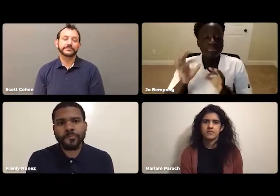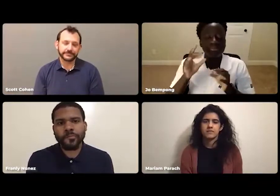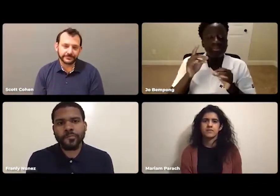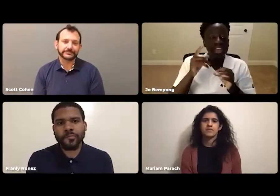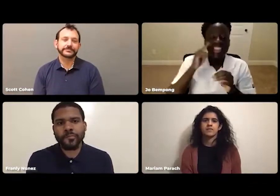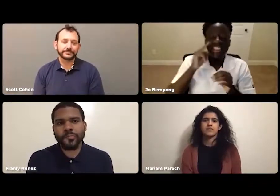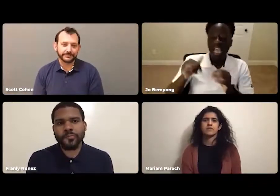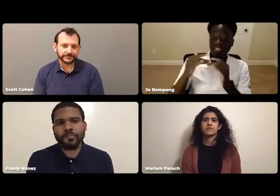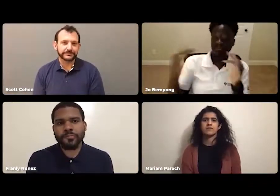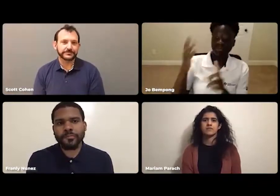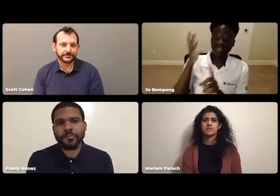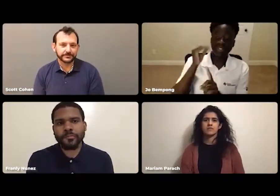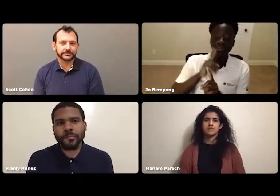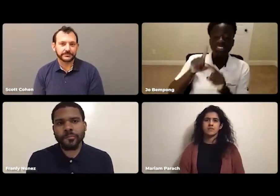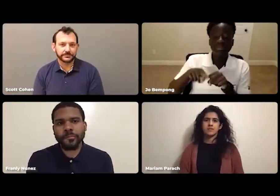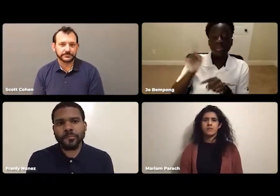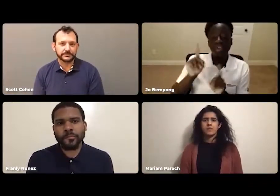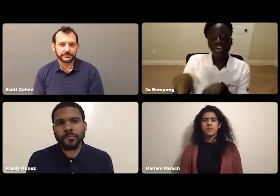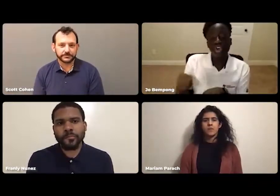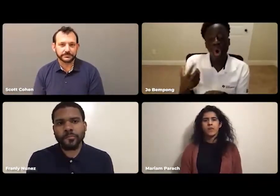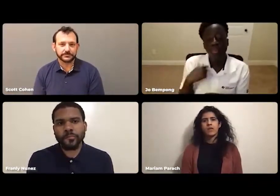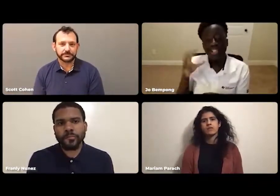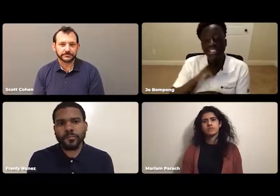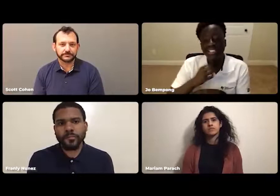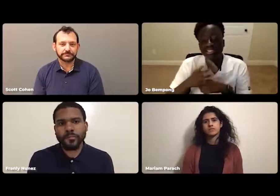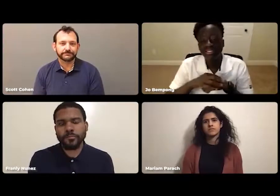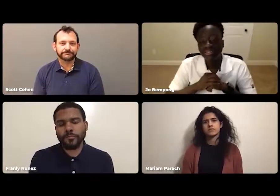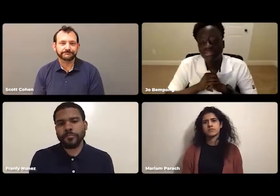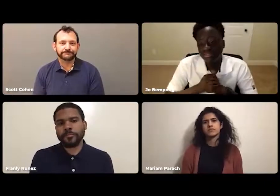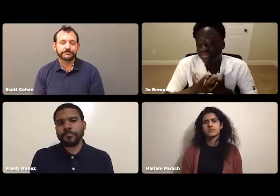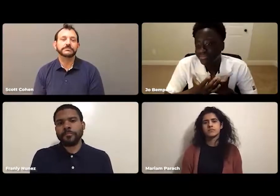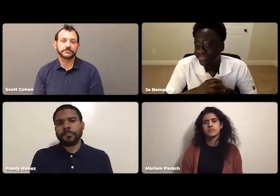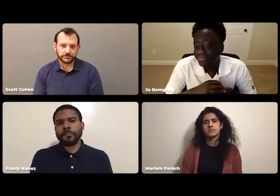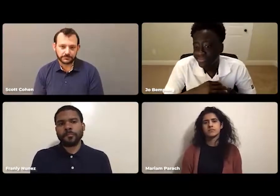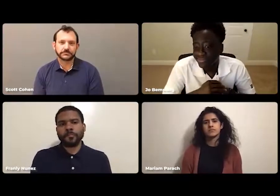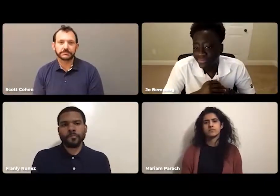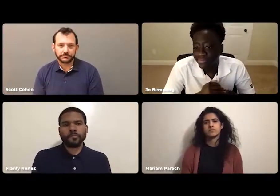I think that diversity experience depends on where you go.